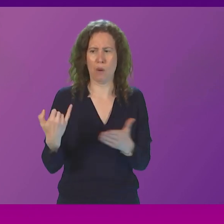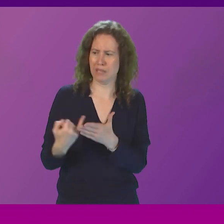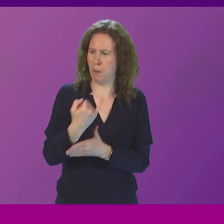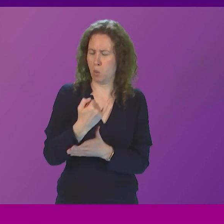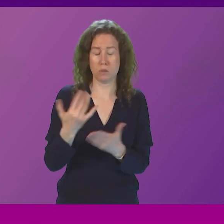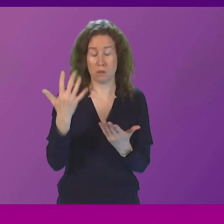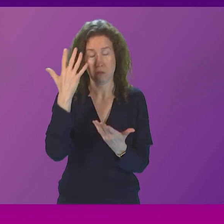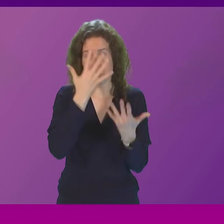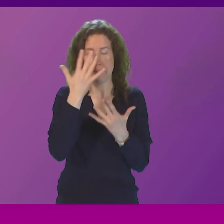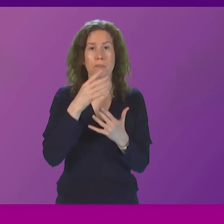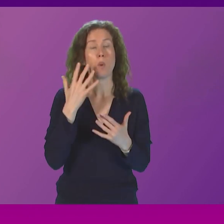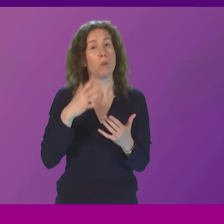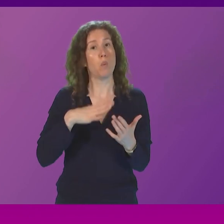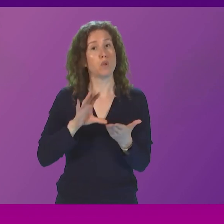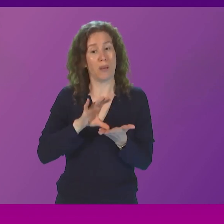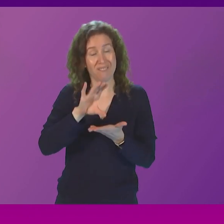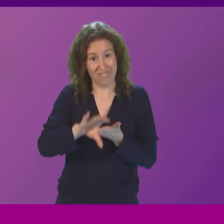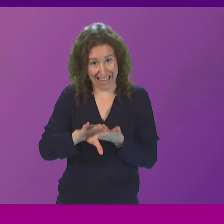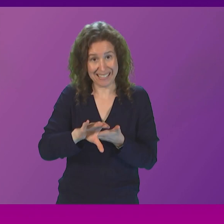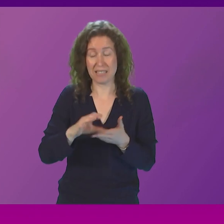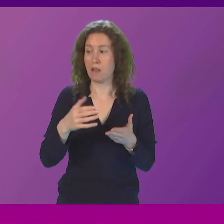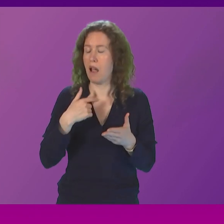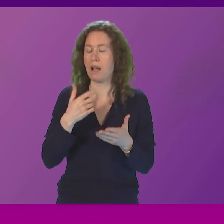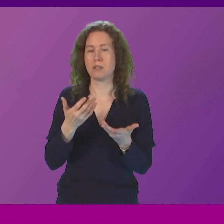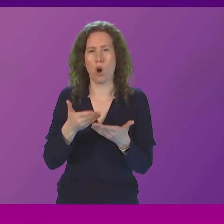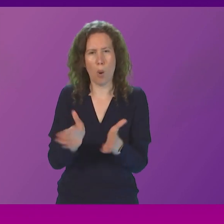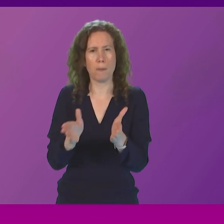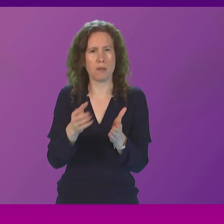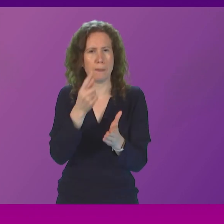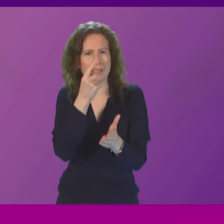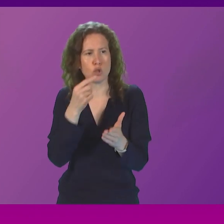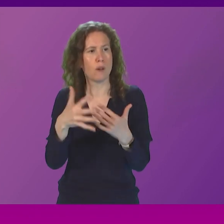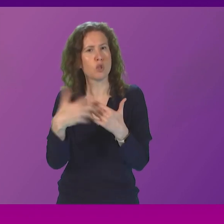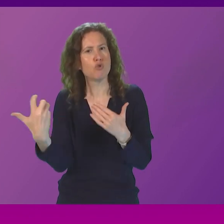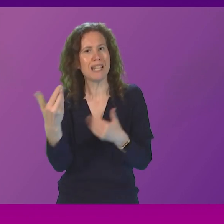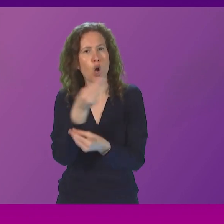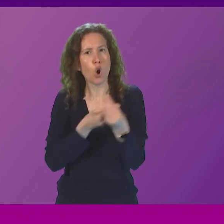When we look to invest and to unleash the potential of the green economy in the north-east,